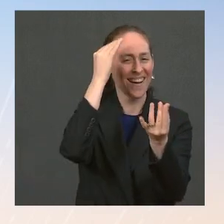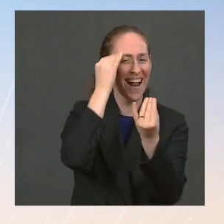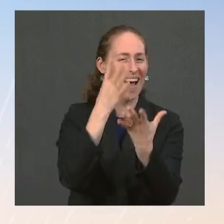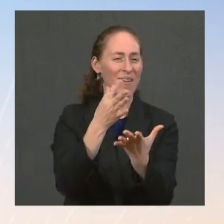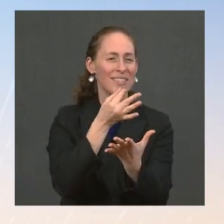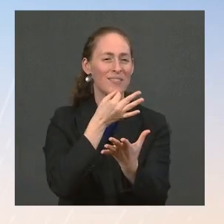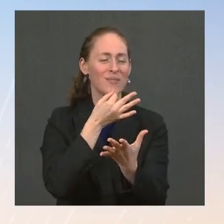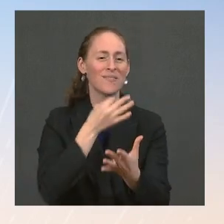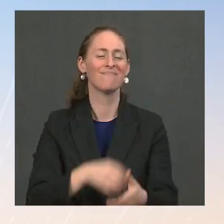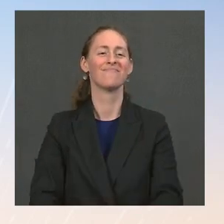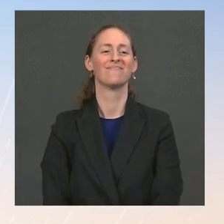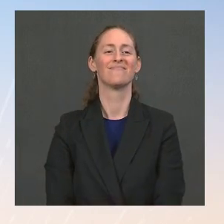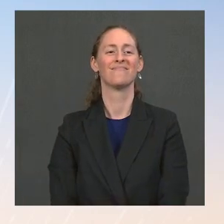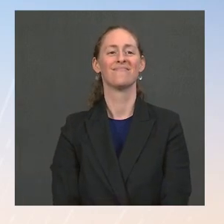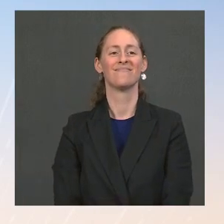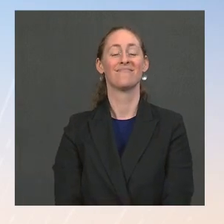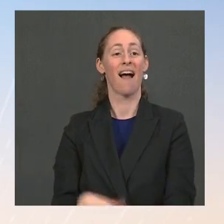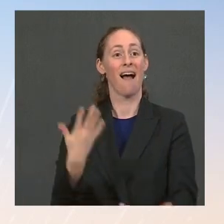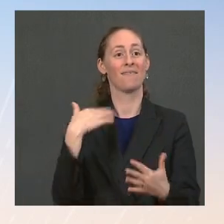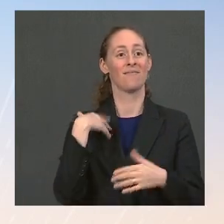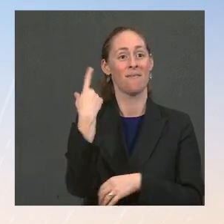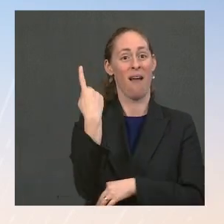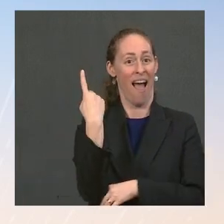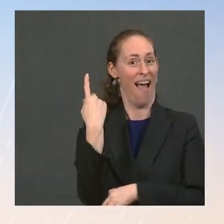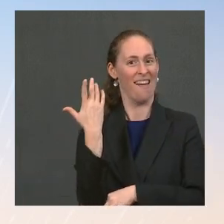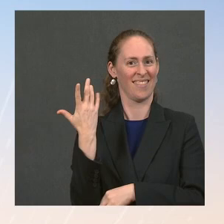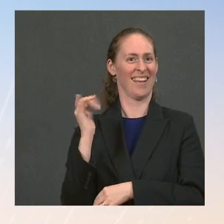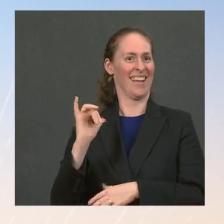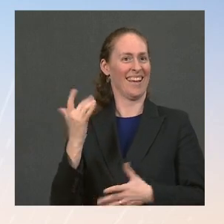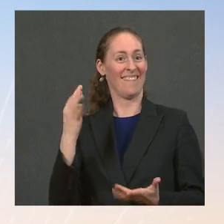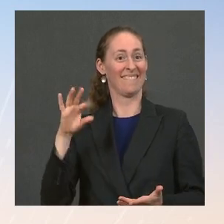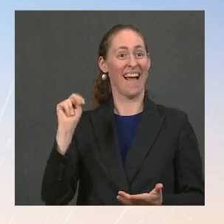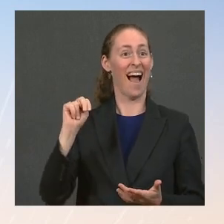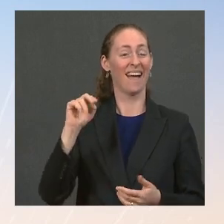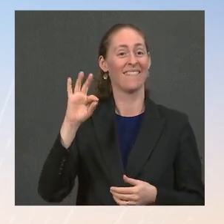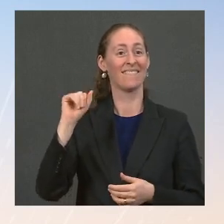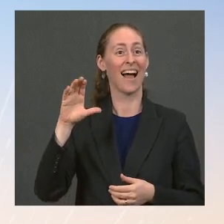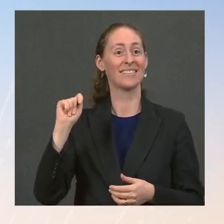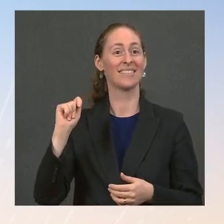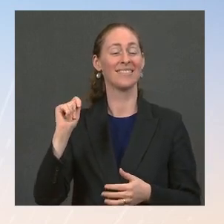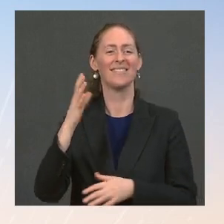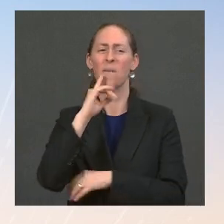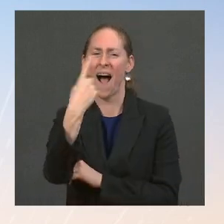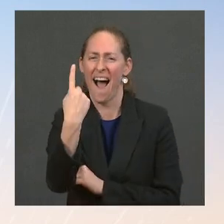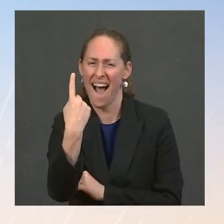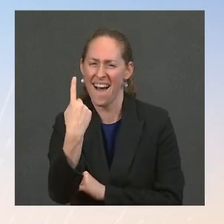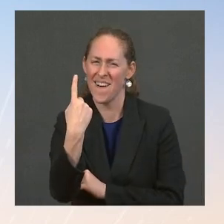but we have one fun thing today. Chris is -- The Press: Just one? Ms. Psaki: One. Chris is getting married in a week --